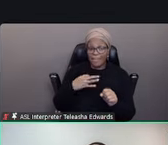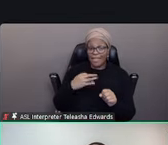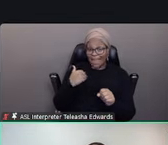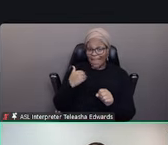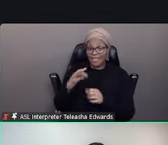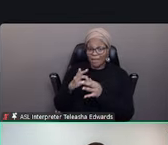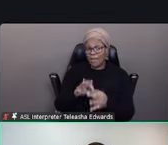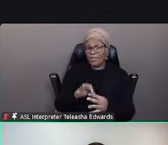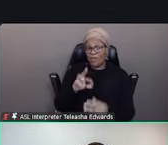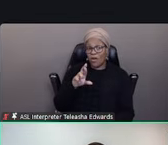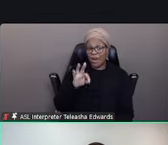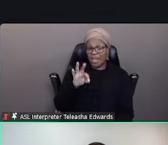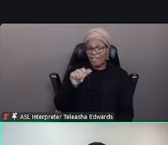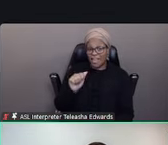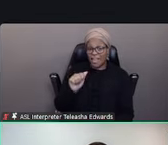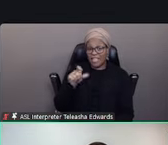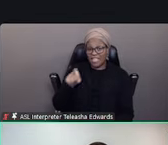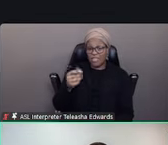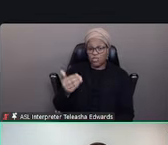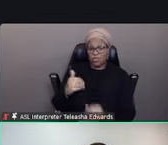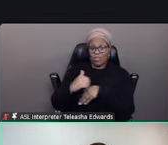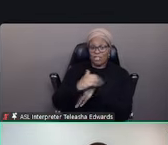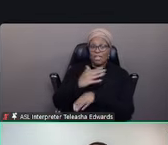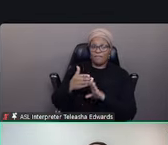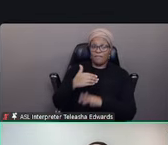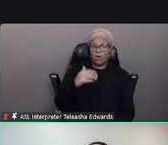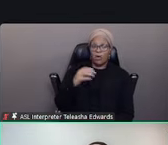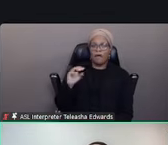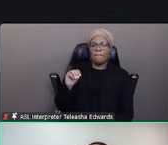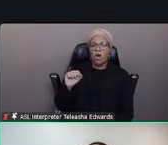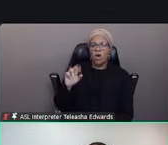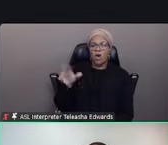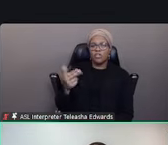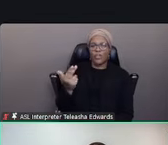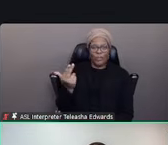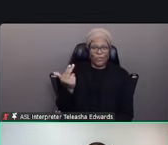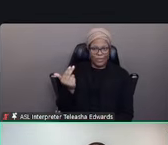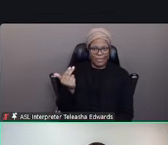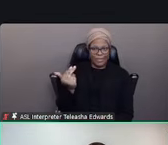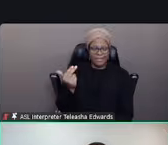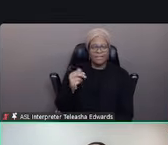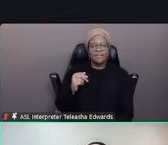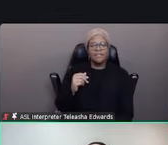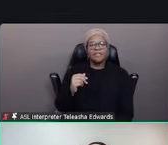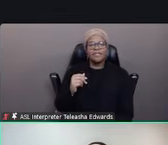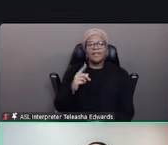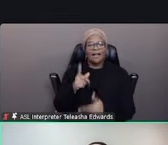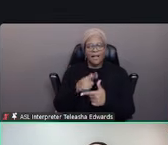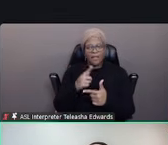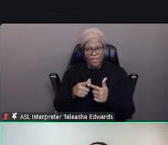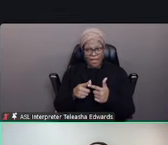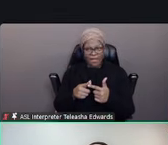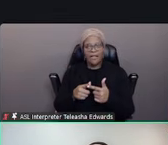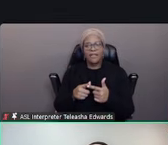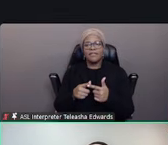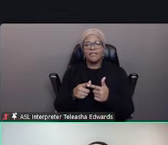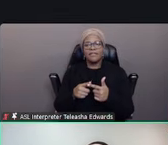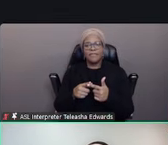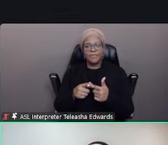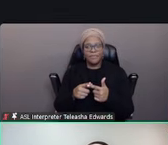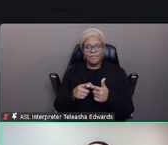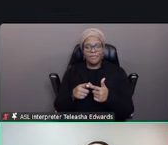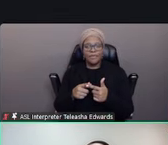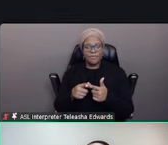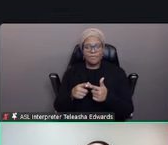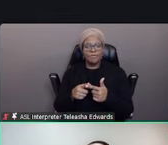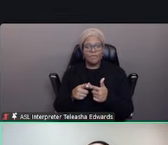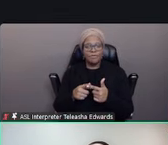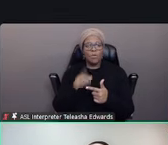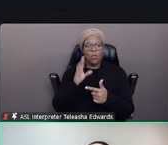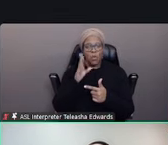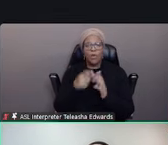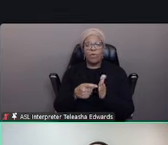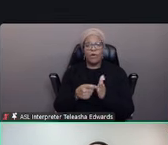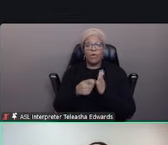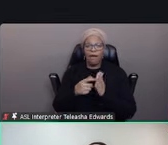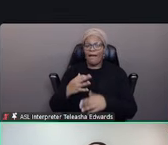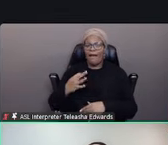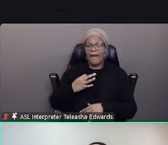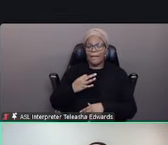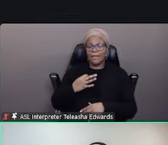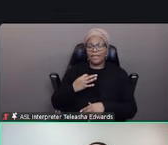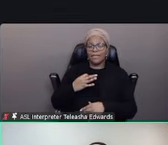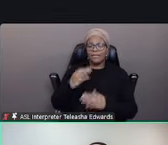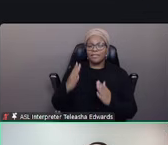get to us by March the 13th. And then we will um require applicants to submit their written